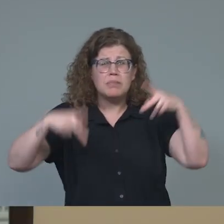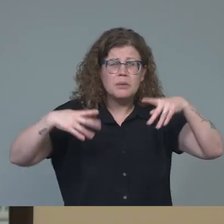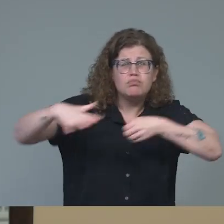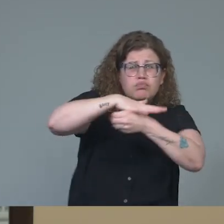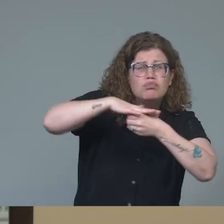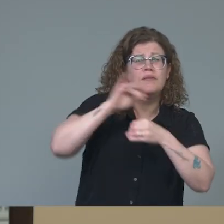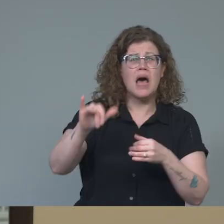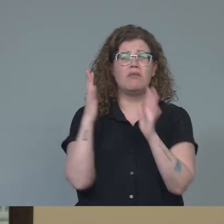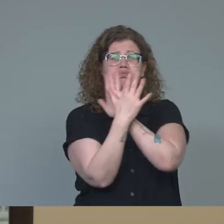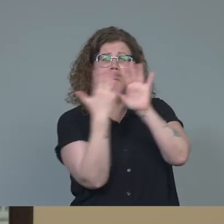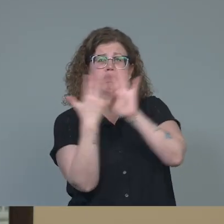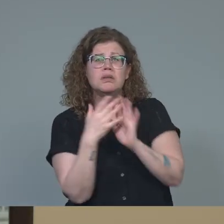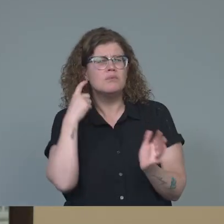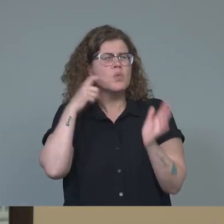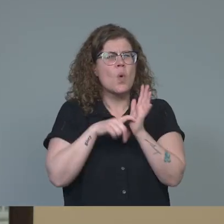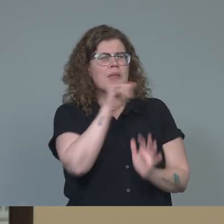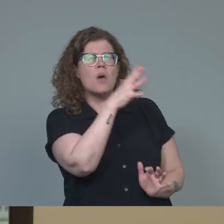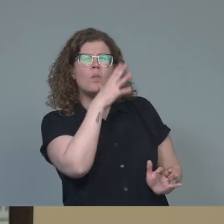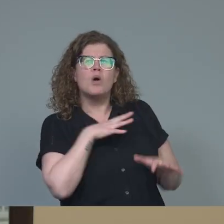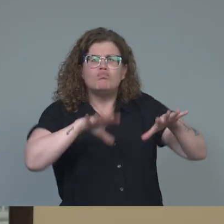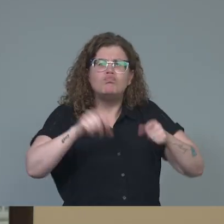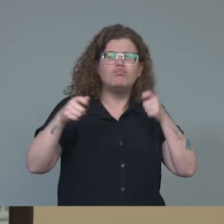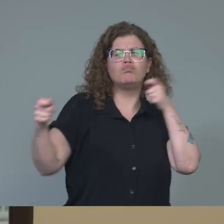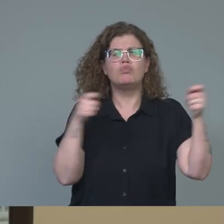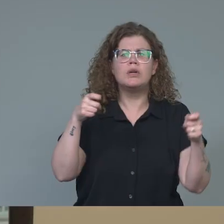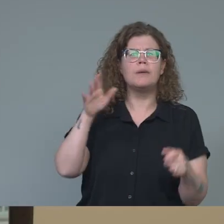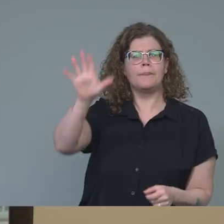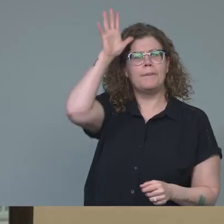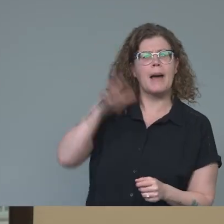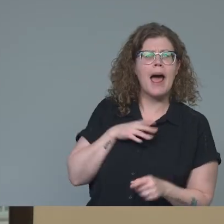I know I’d say the one that I did in Inglewood, I feel like is a kind of fun